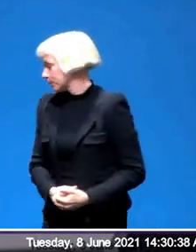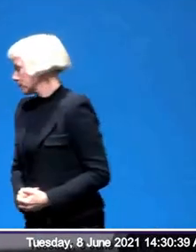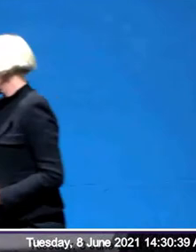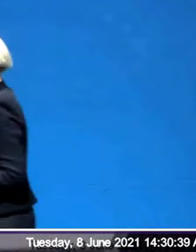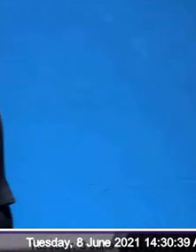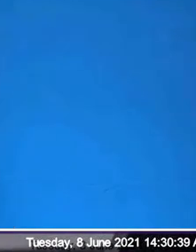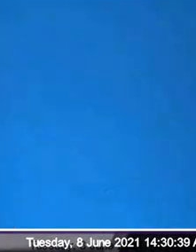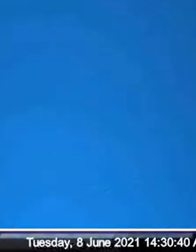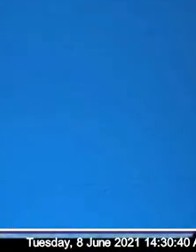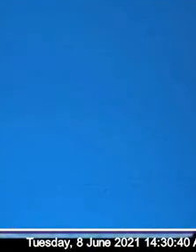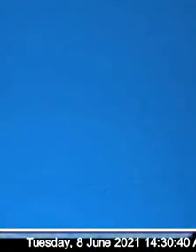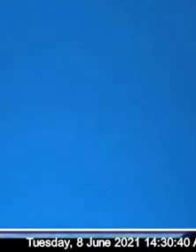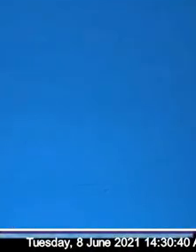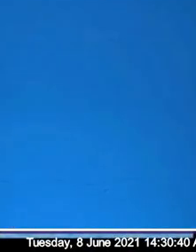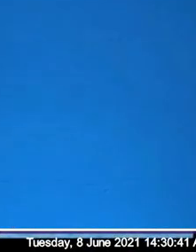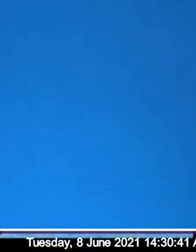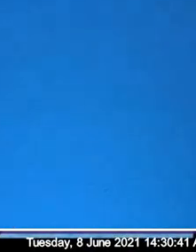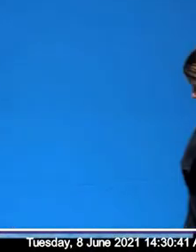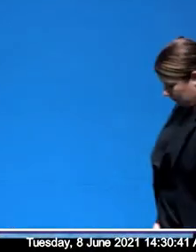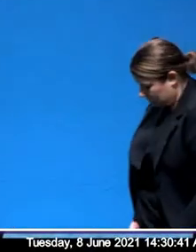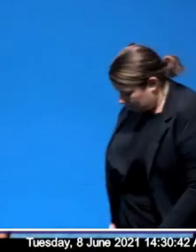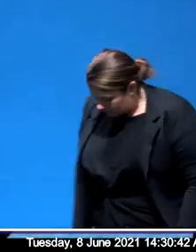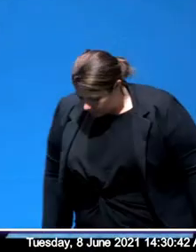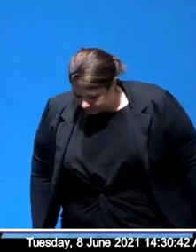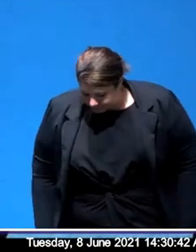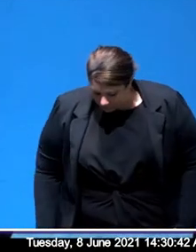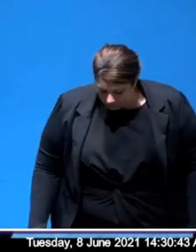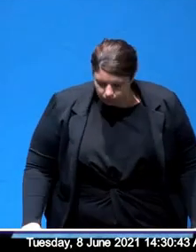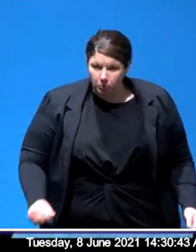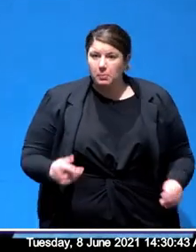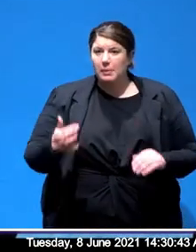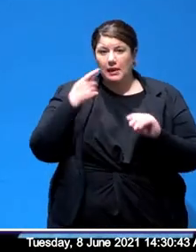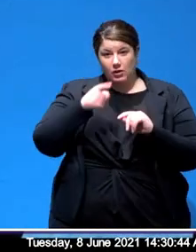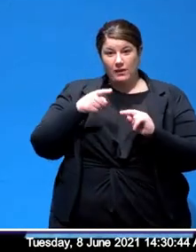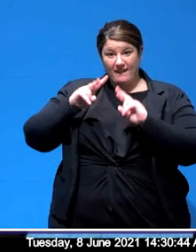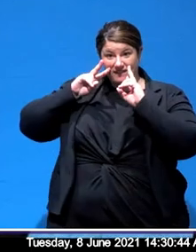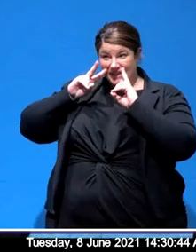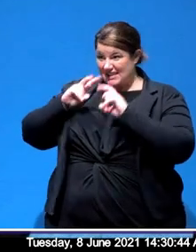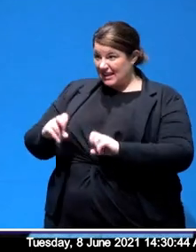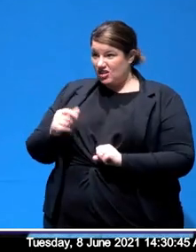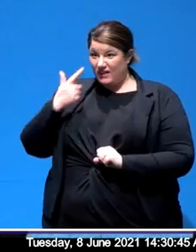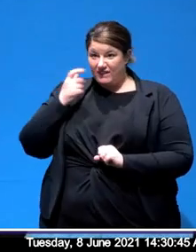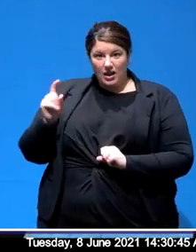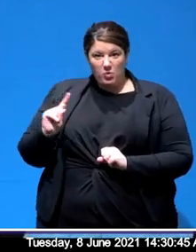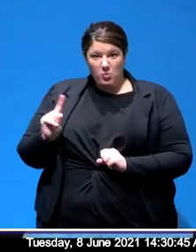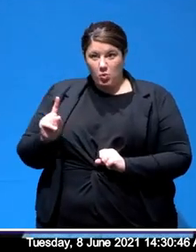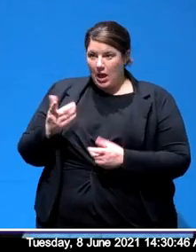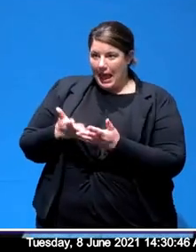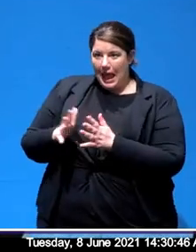What was the conclusion, following that investigation? What caused the bruises? It was not determined.